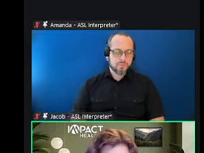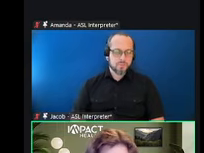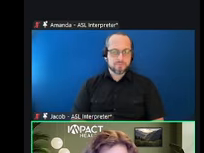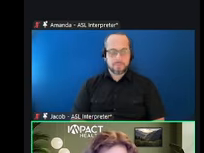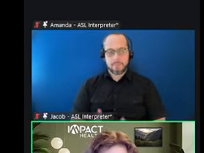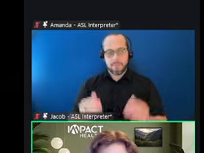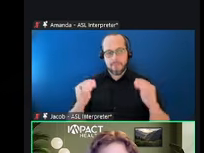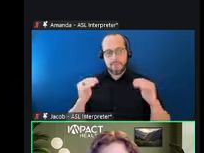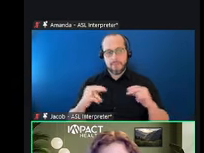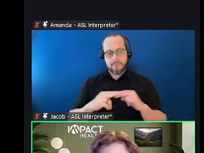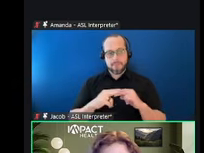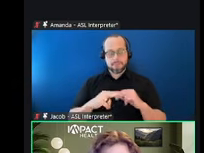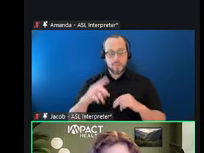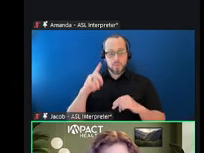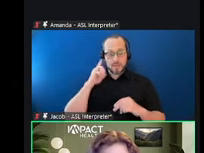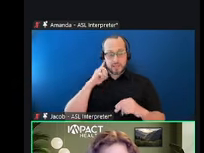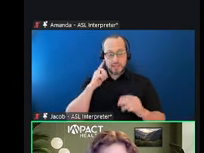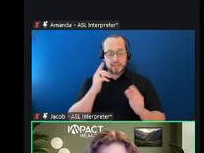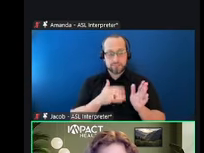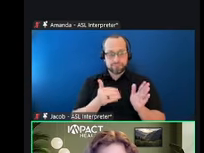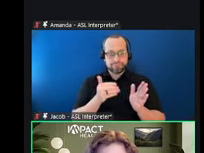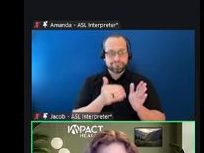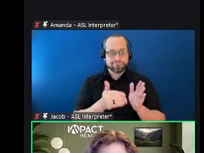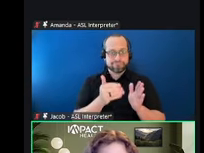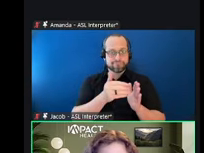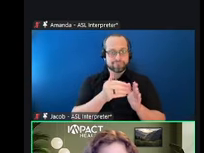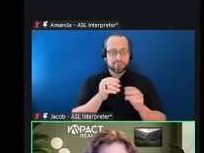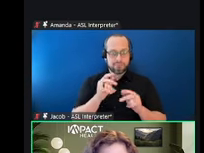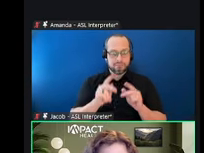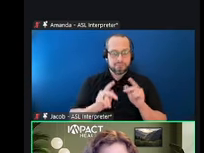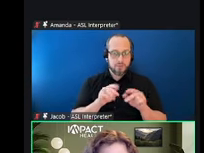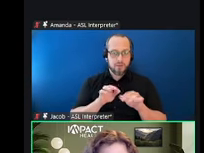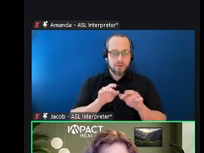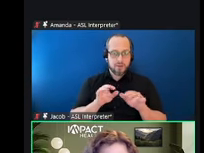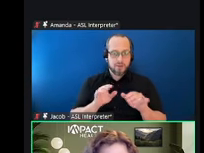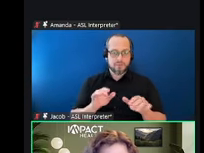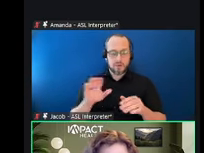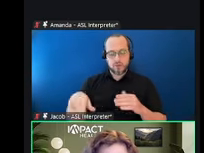you'll hear this repeated by my colleagues across the state. Uh, and you've already heard